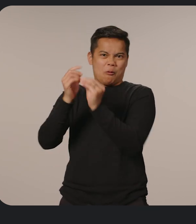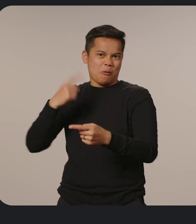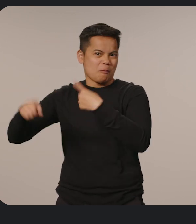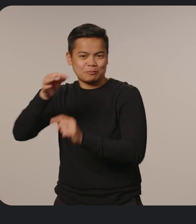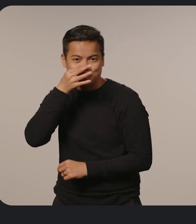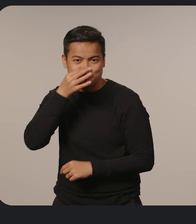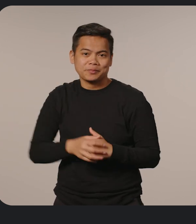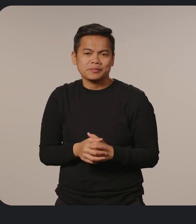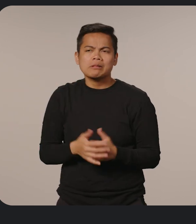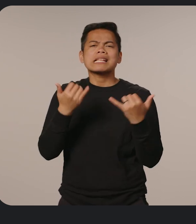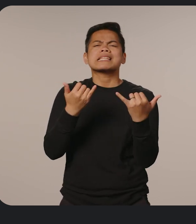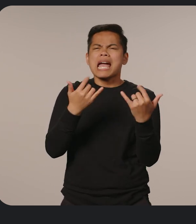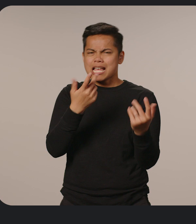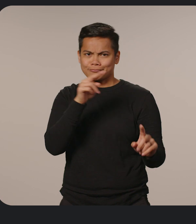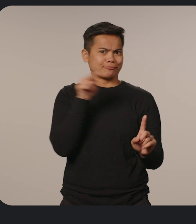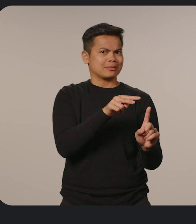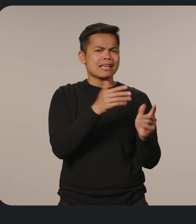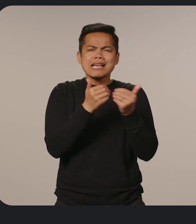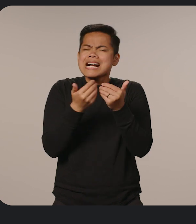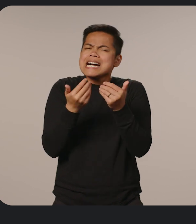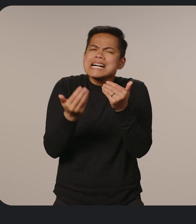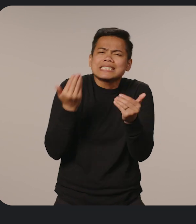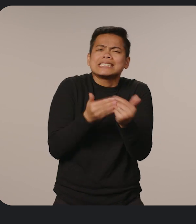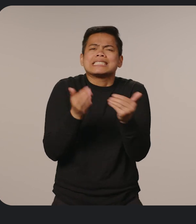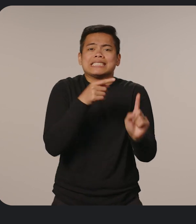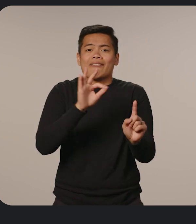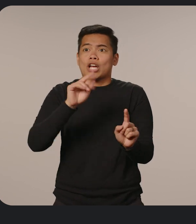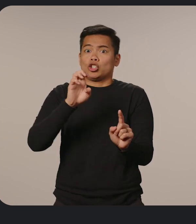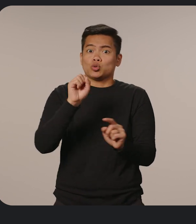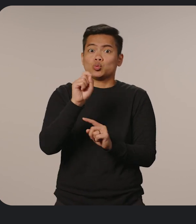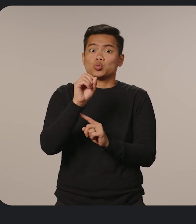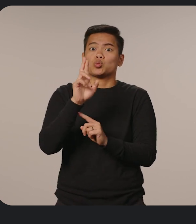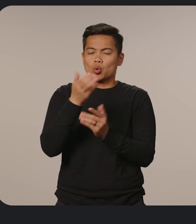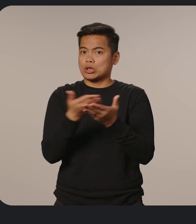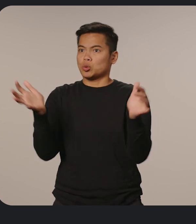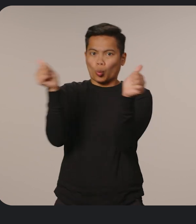let's take a look at how easy it is to provision firestore Resources with